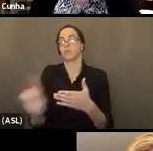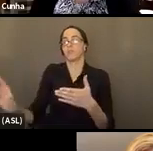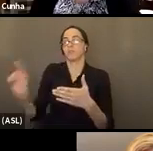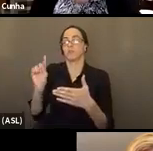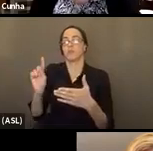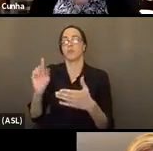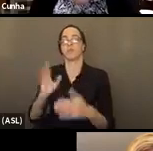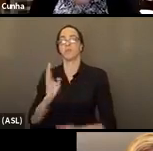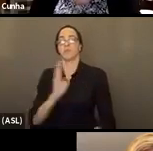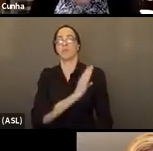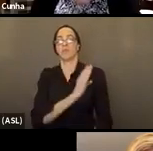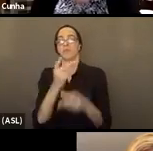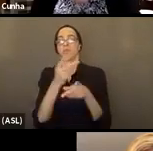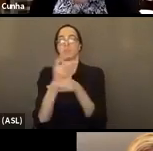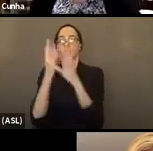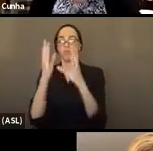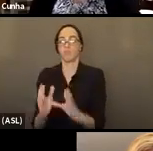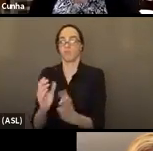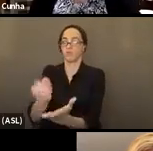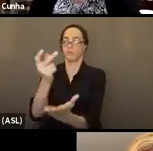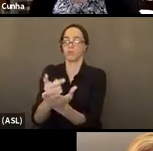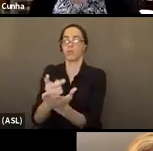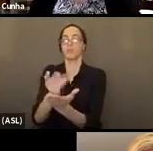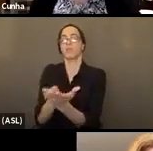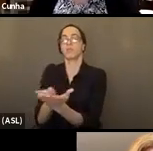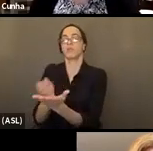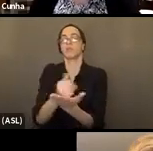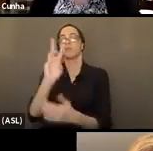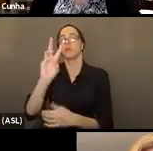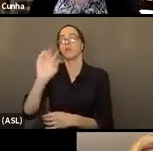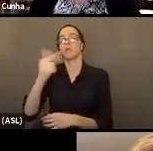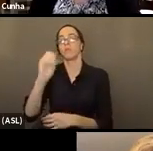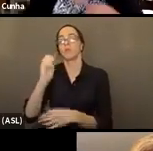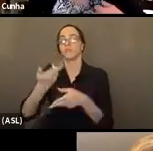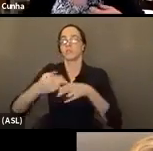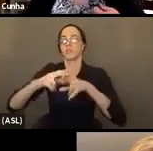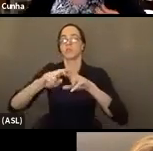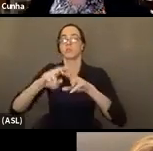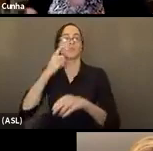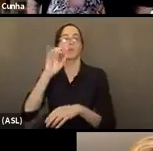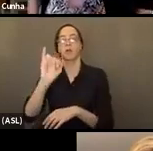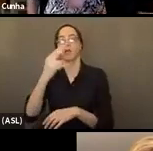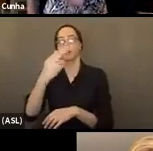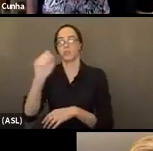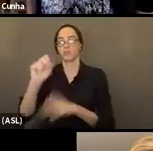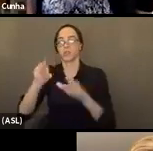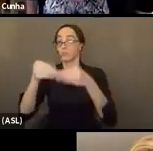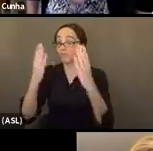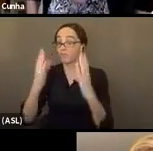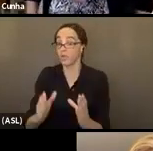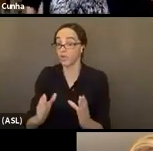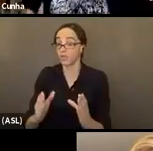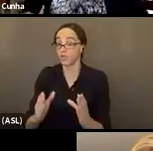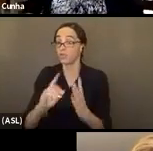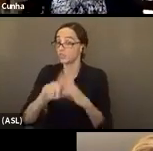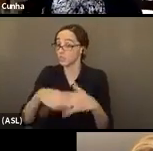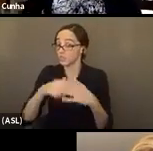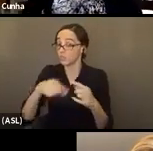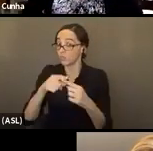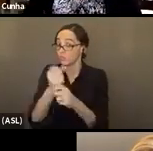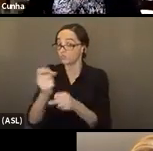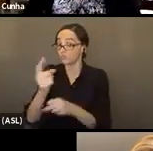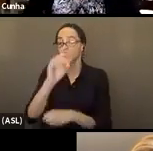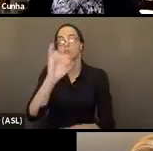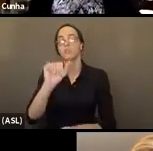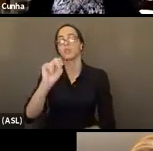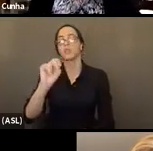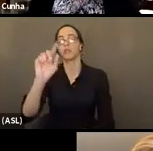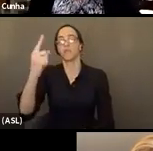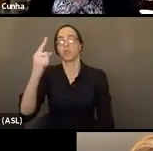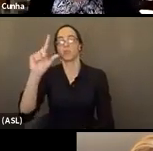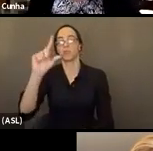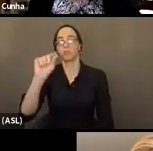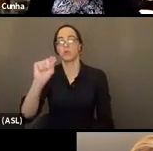approved a wage increase for the ihss providers in effective january 1 2021 the wage will increase to